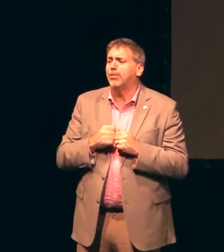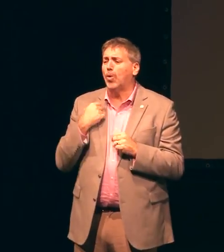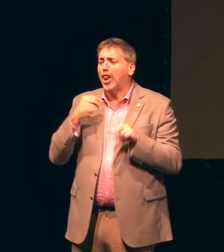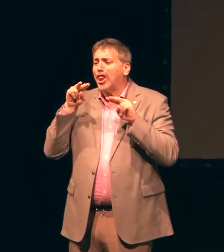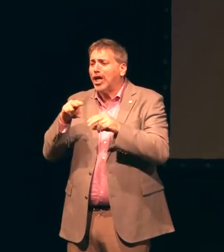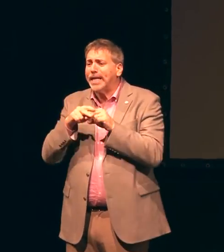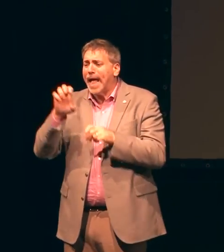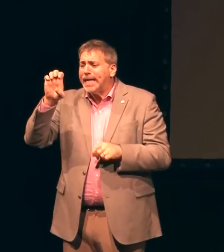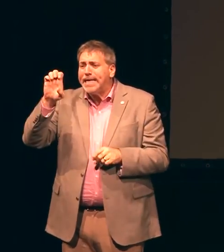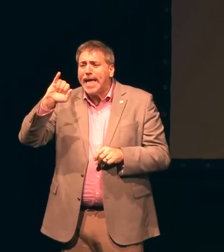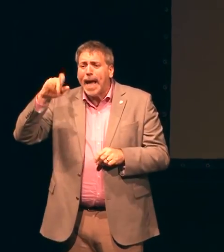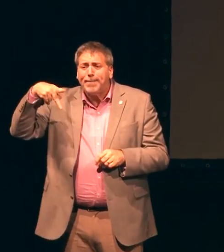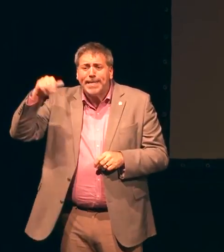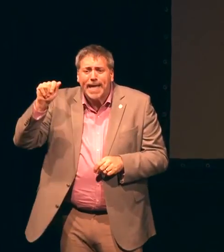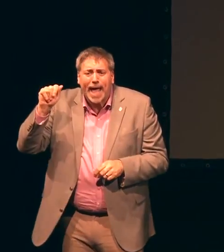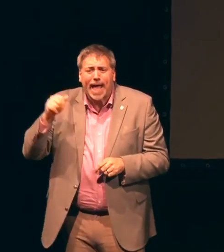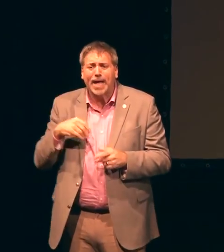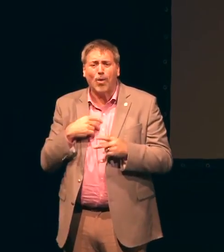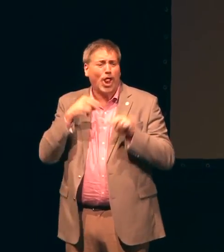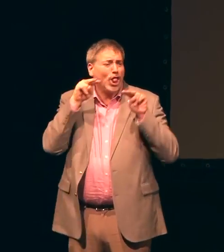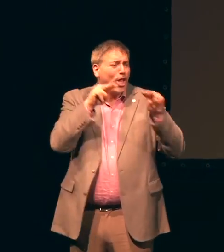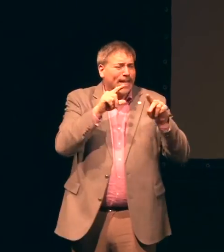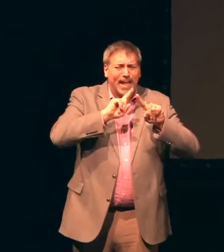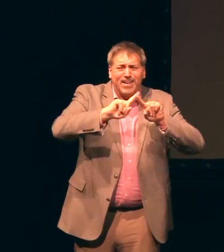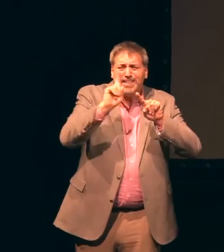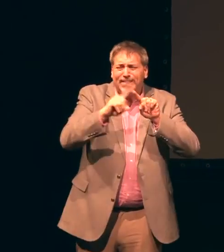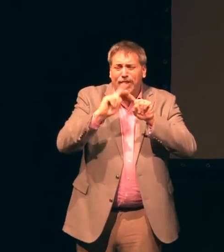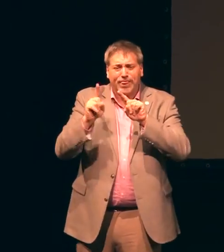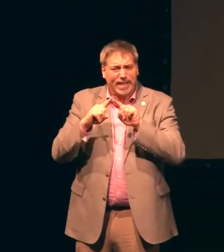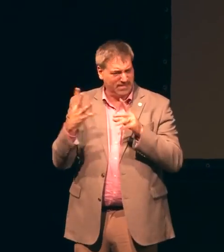the school system. Looking at EIPA and looking